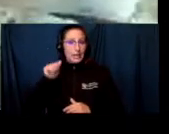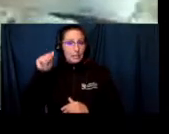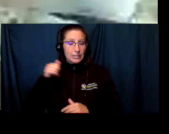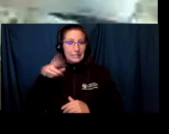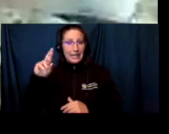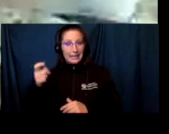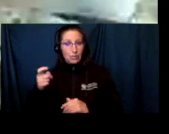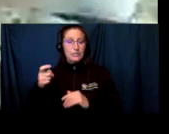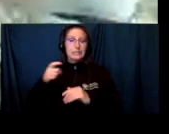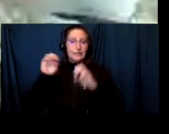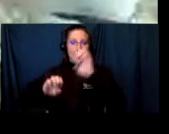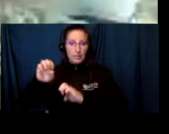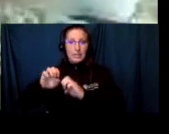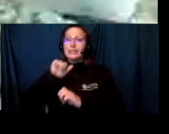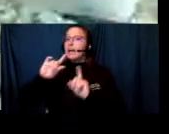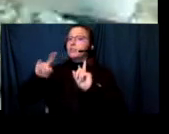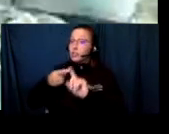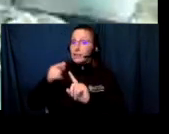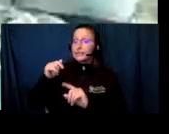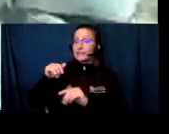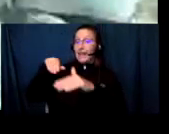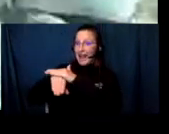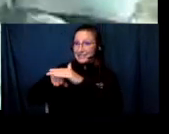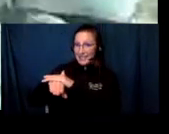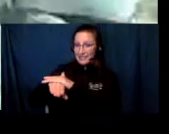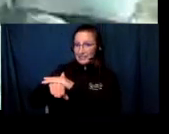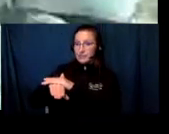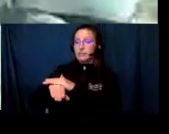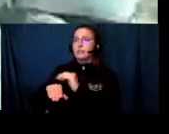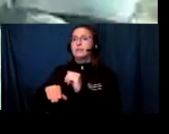not just access to the audiology evaluation, because we are sometimes doing a better job of